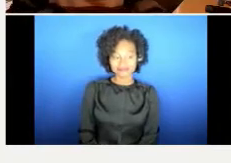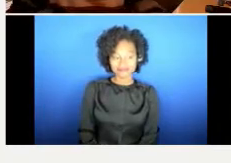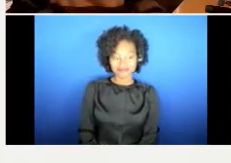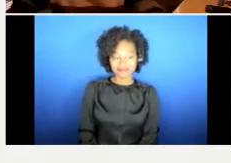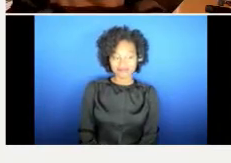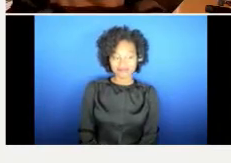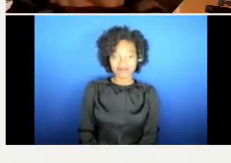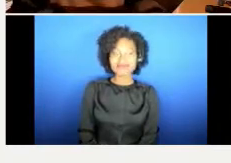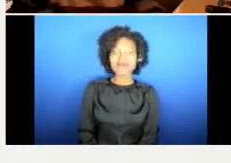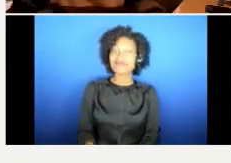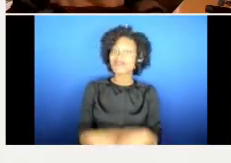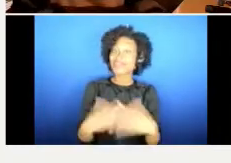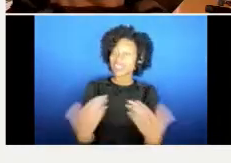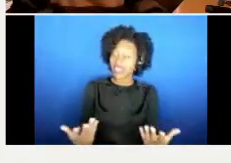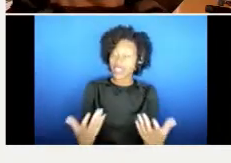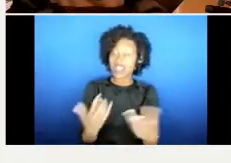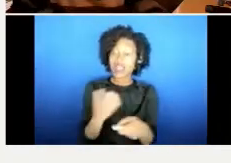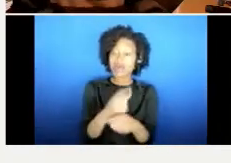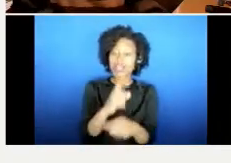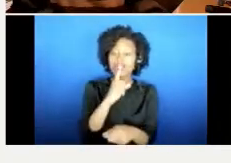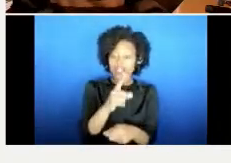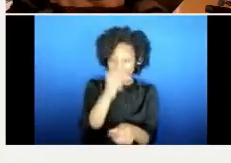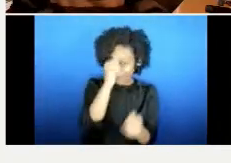And make sure you save. It